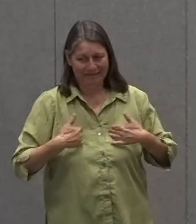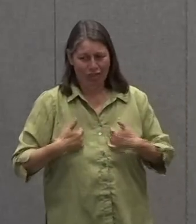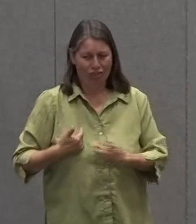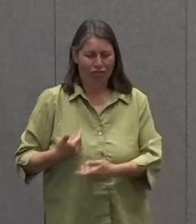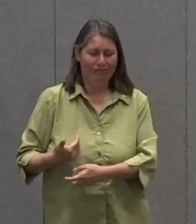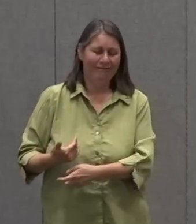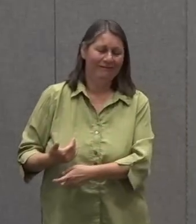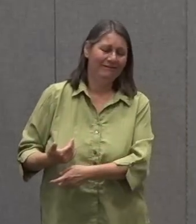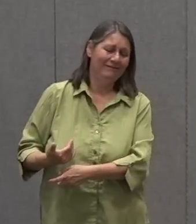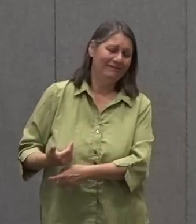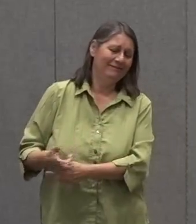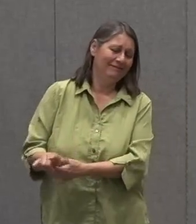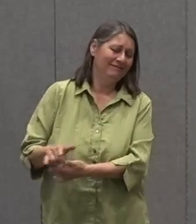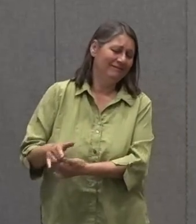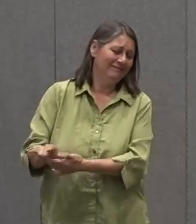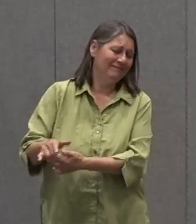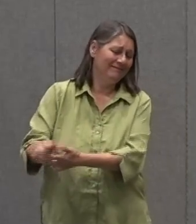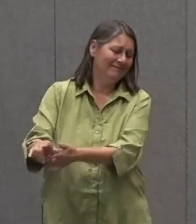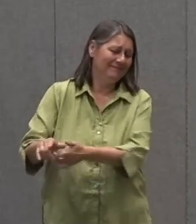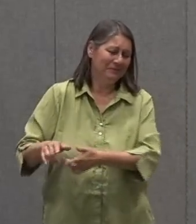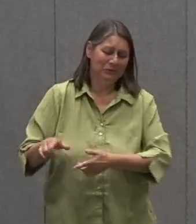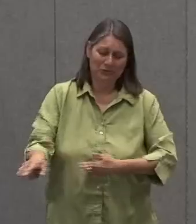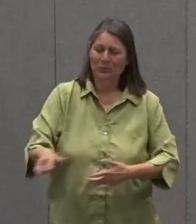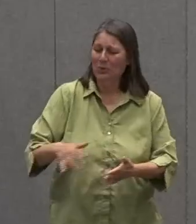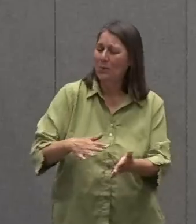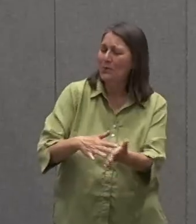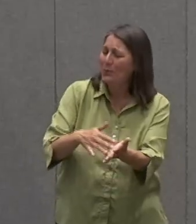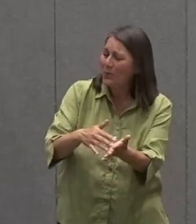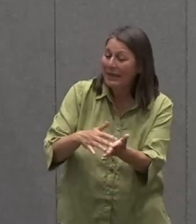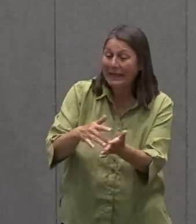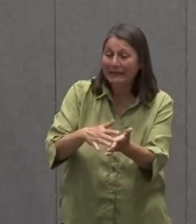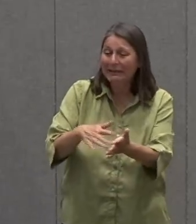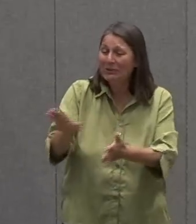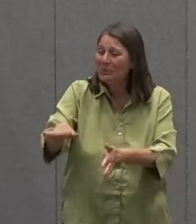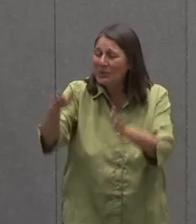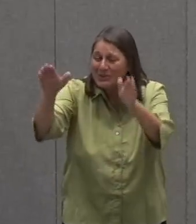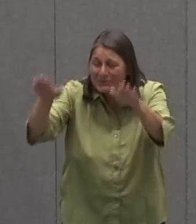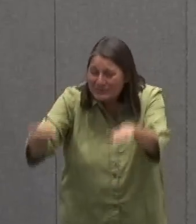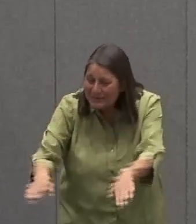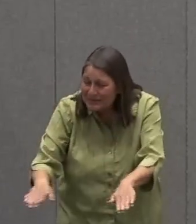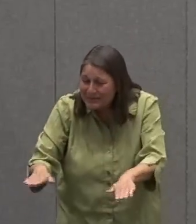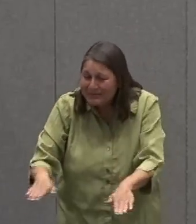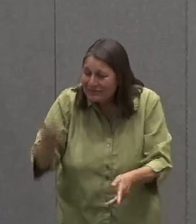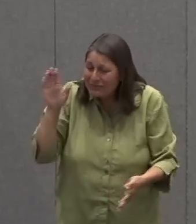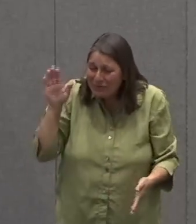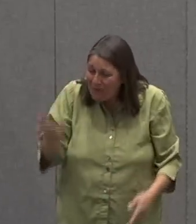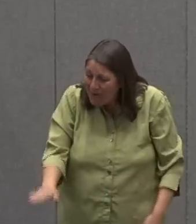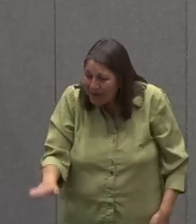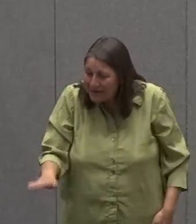How could this weak and puny creature possibly throw the king's spear high enough